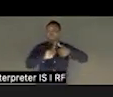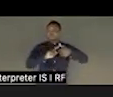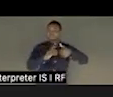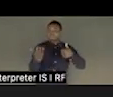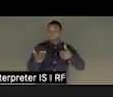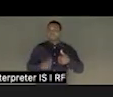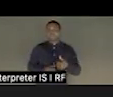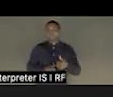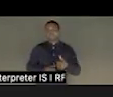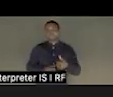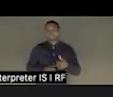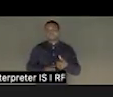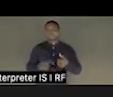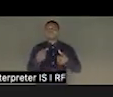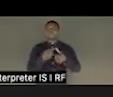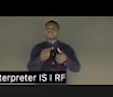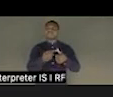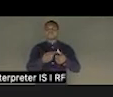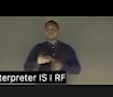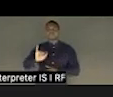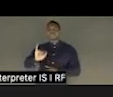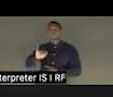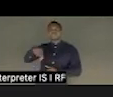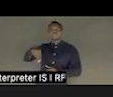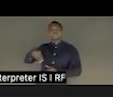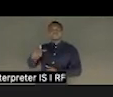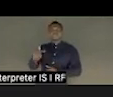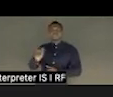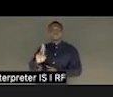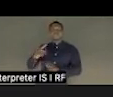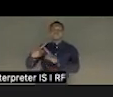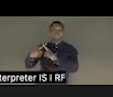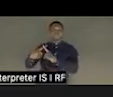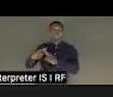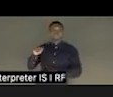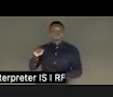and this means introducing training on user testing with people